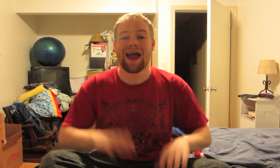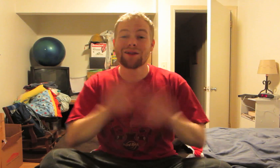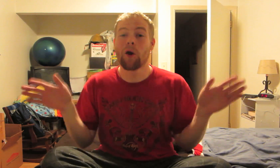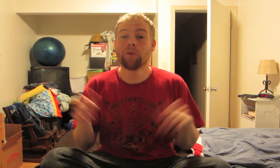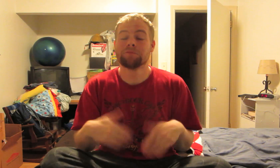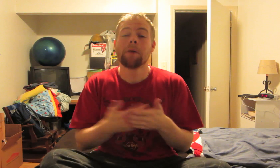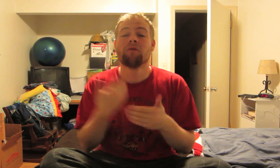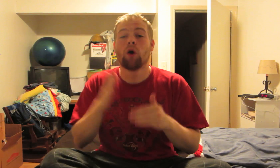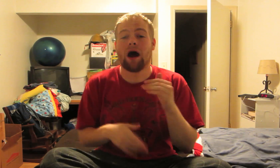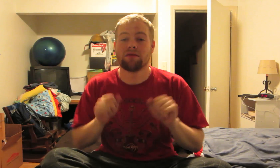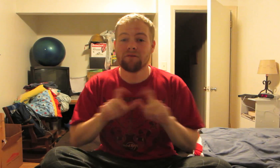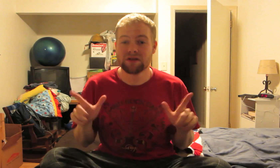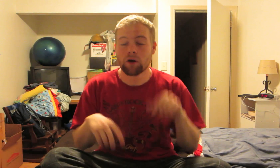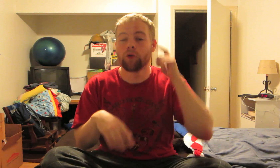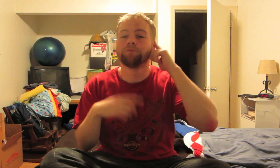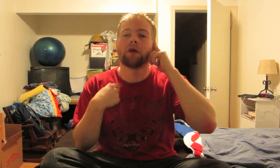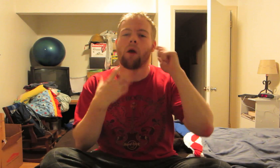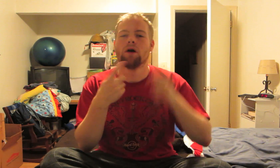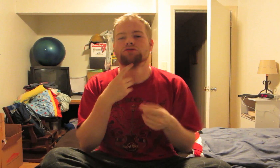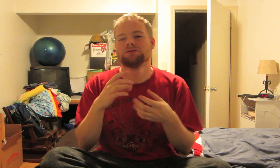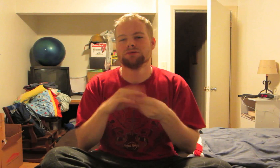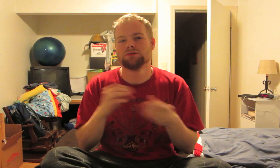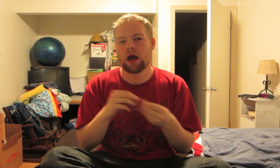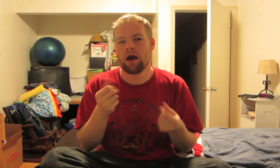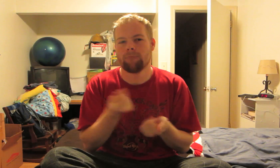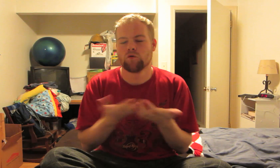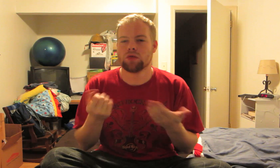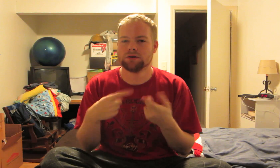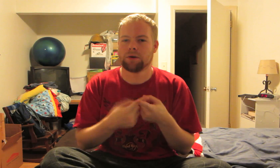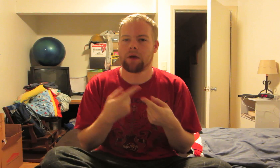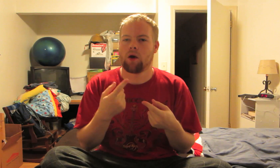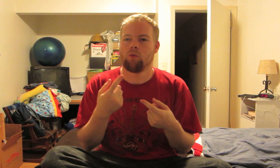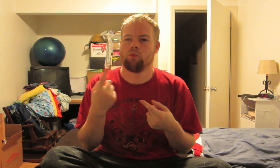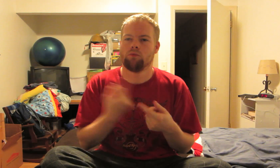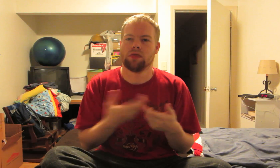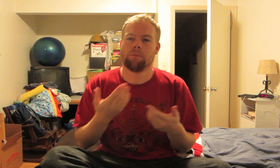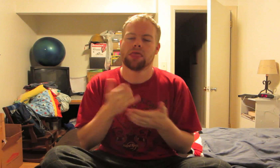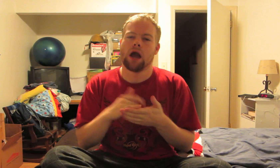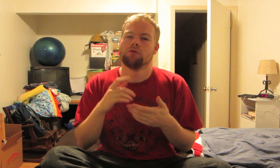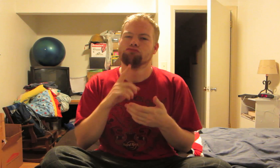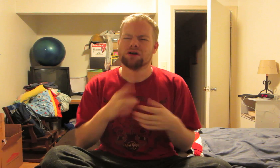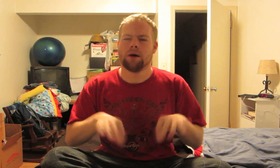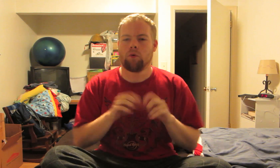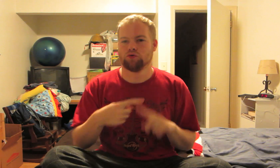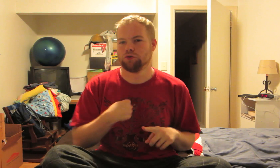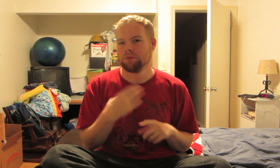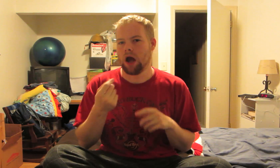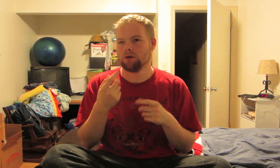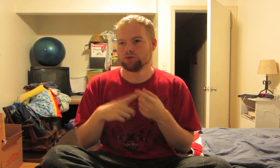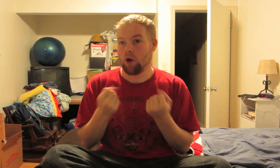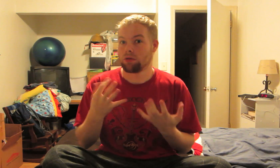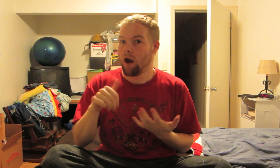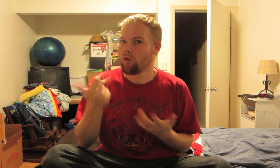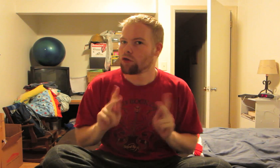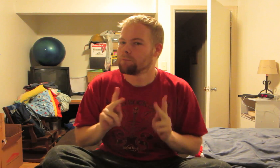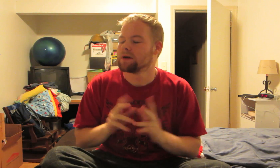Hello! Before I end this video, I want to say a few things about something that's really important to me and a lot of other people.